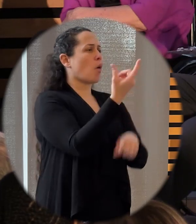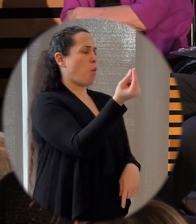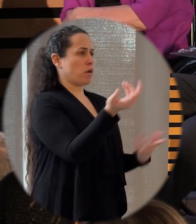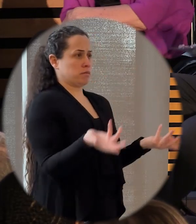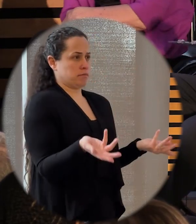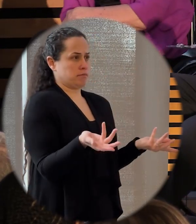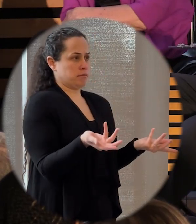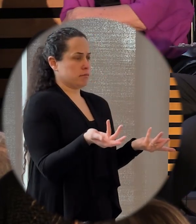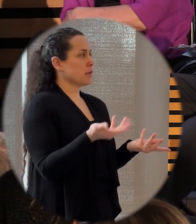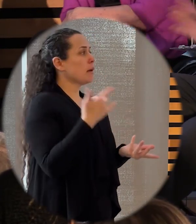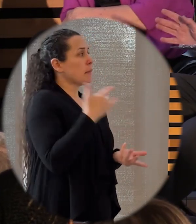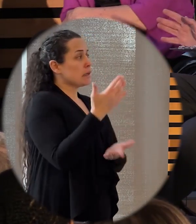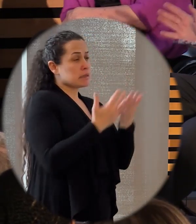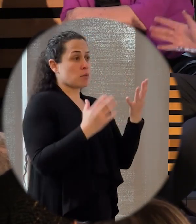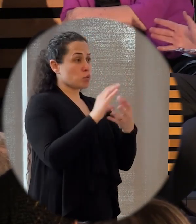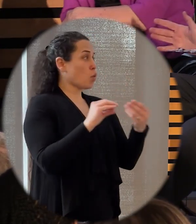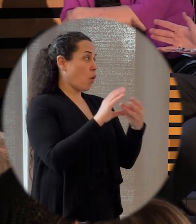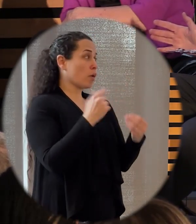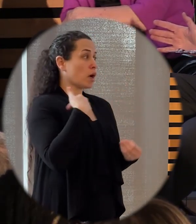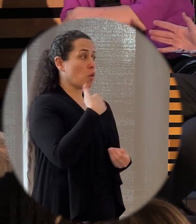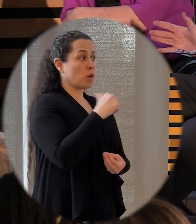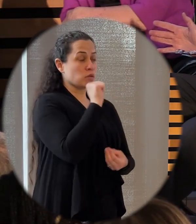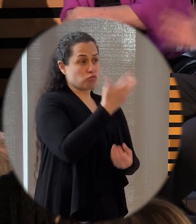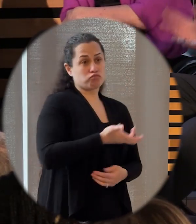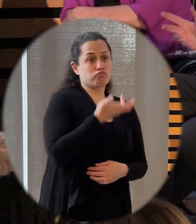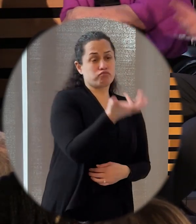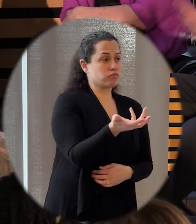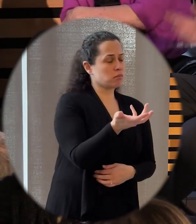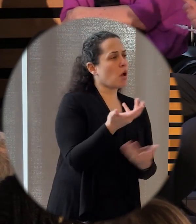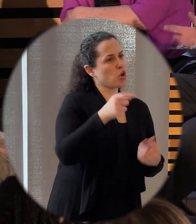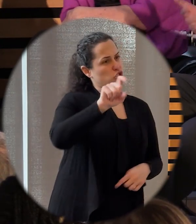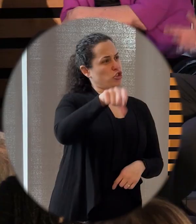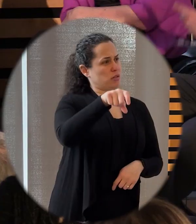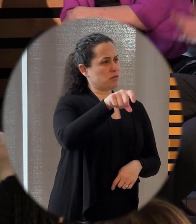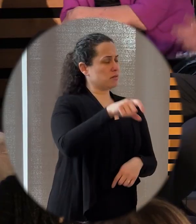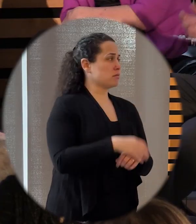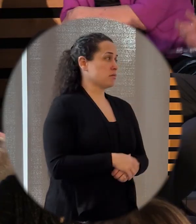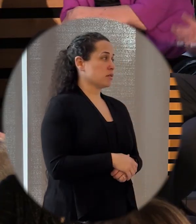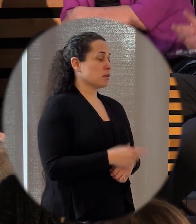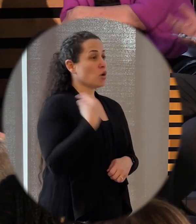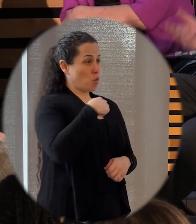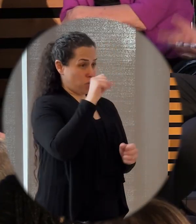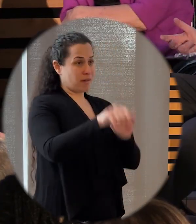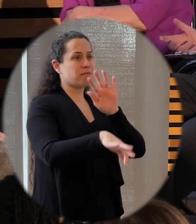story that we don't tell and yet we should. We can find $50 billion a year of economic opportunity